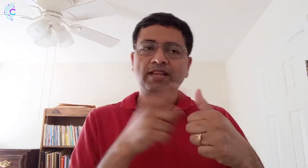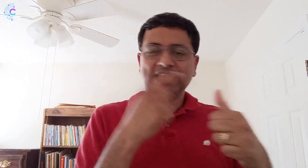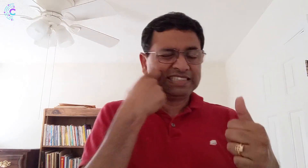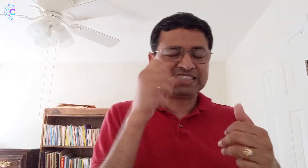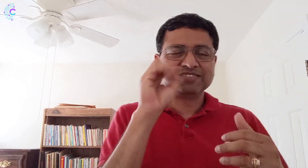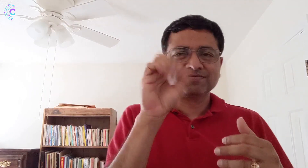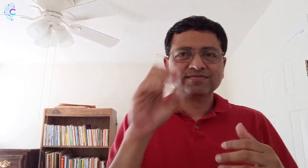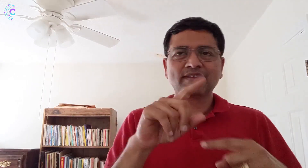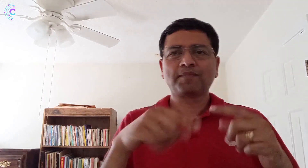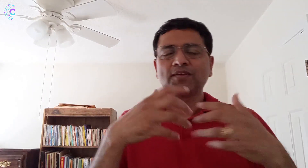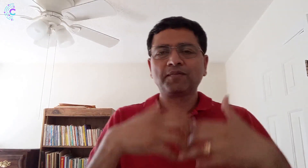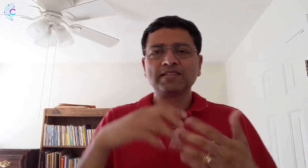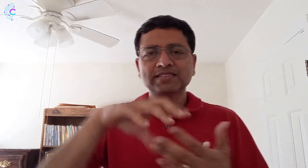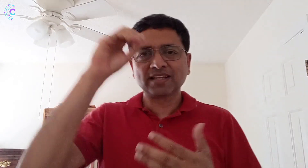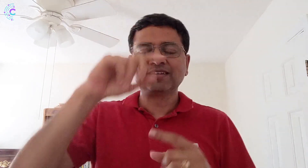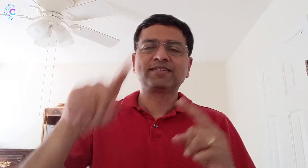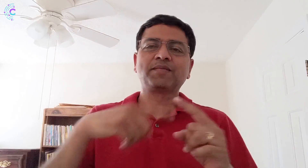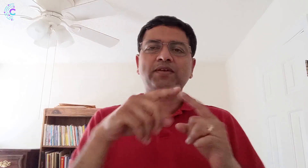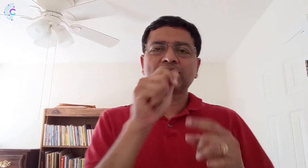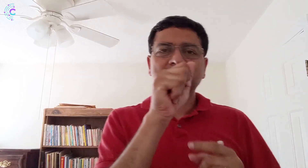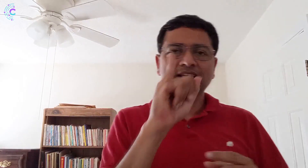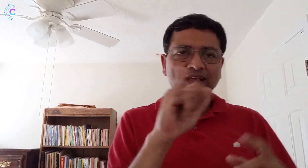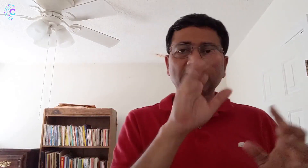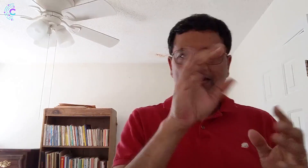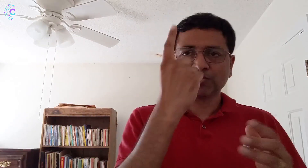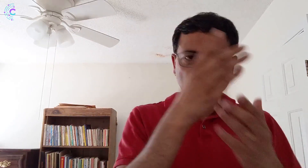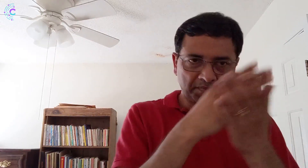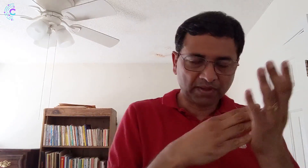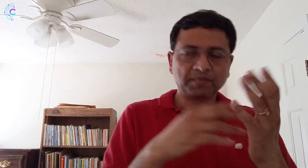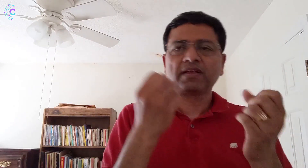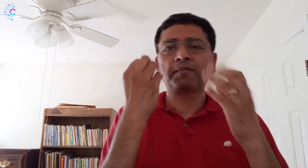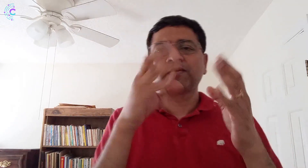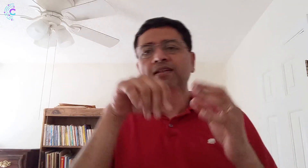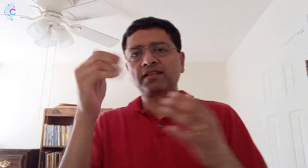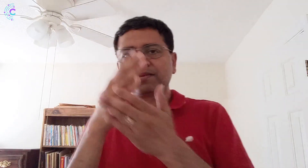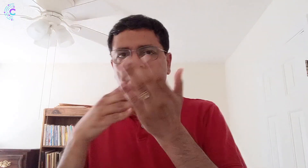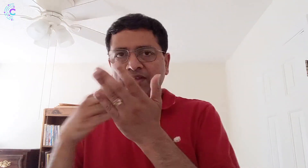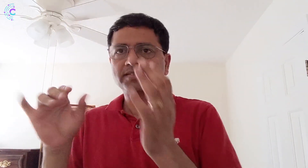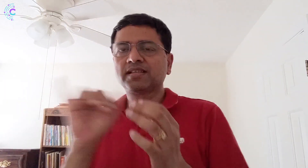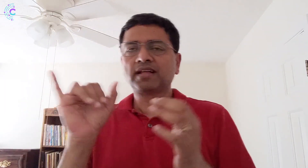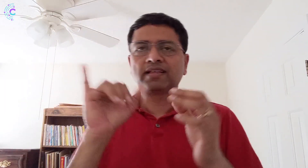focus on. Like I mentioned, machine learning and AI, that’s one part of this. There are many other aspects